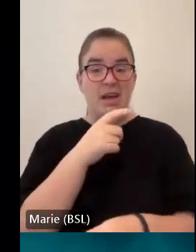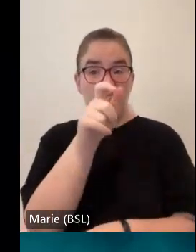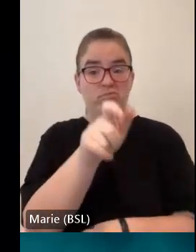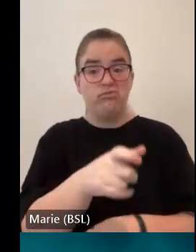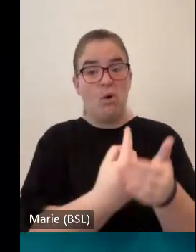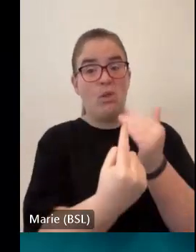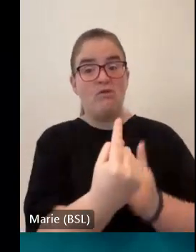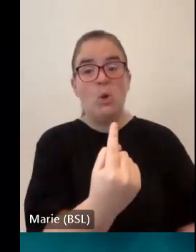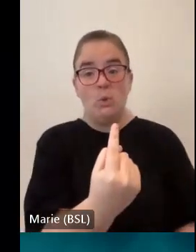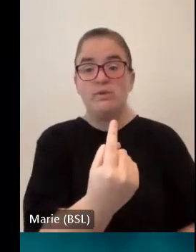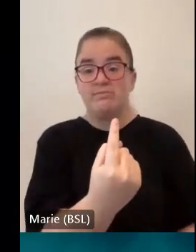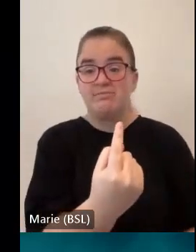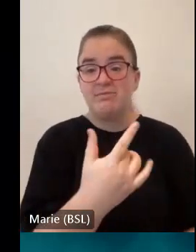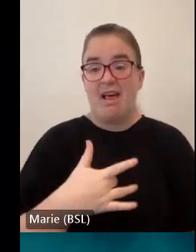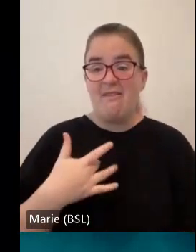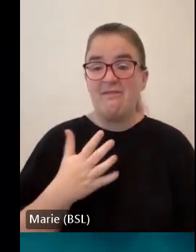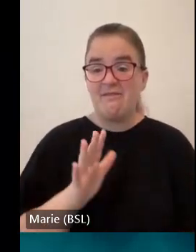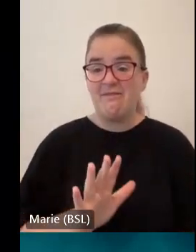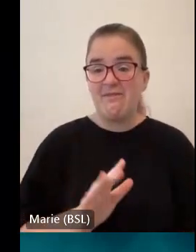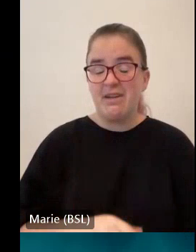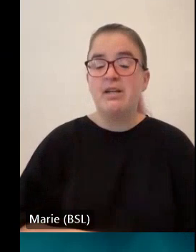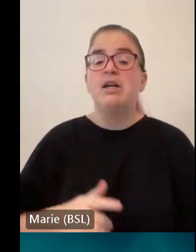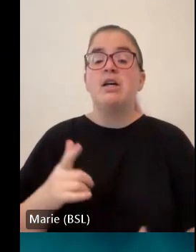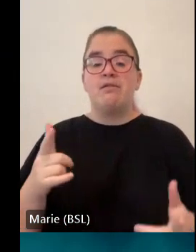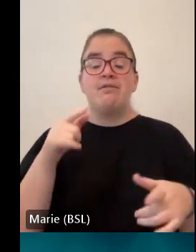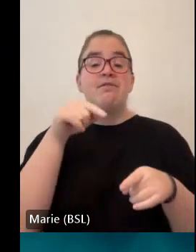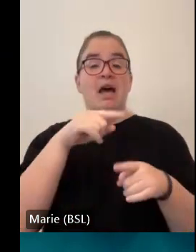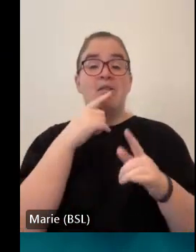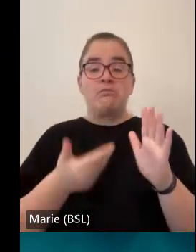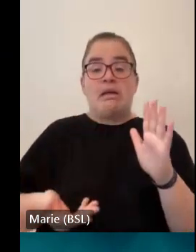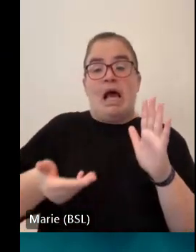That obviously does contribute to the vulnerability because of